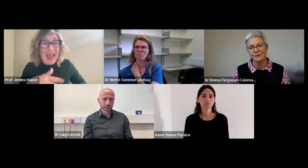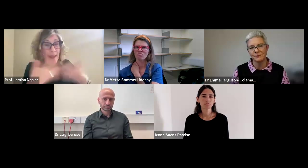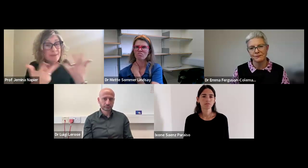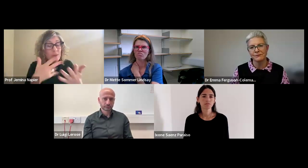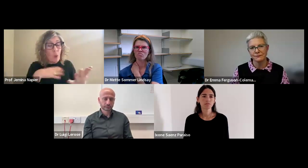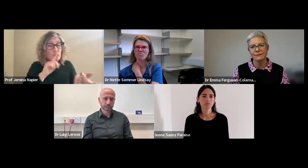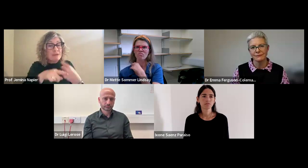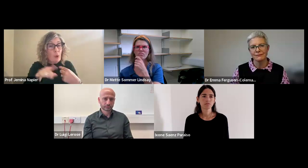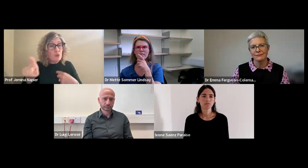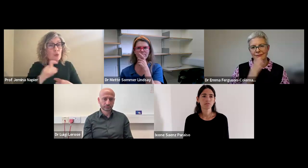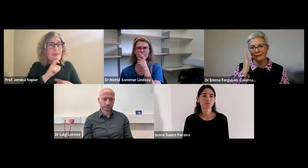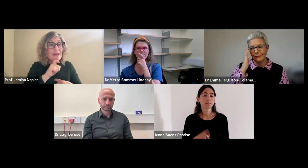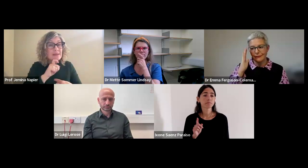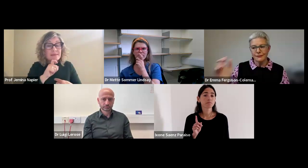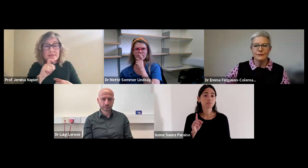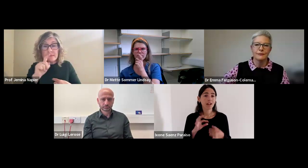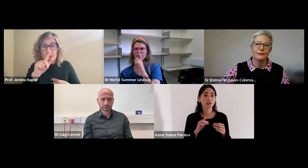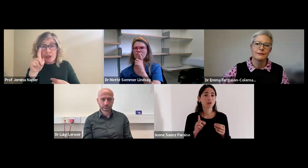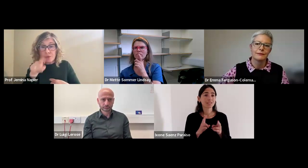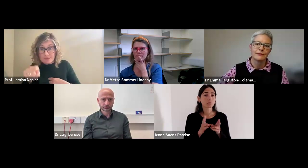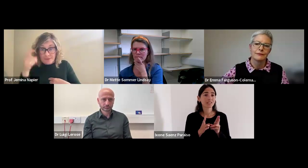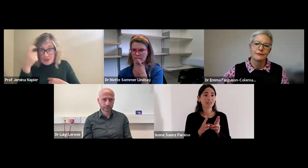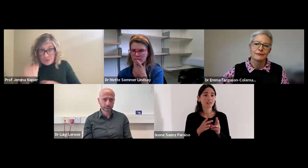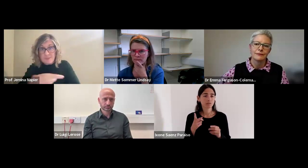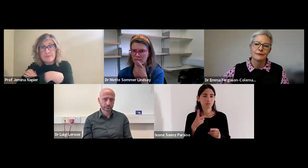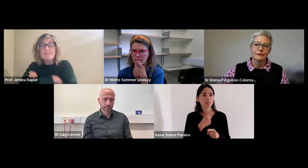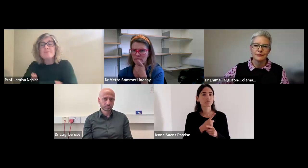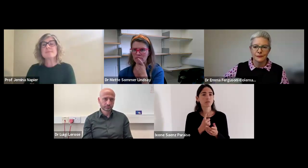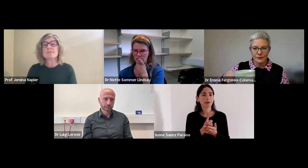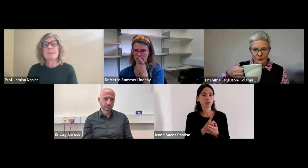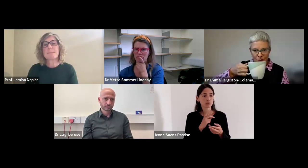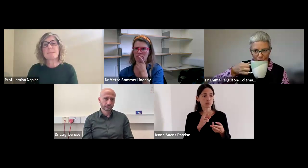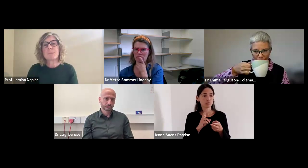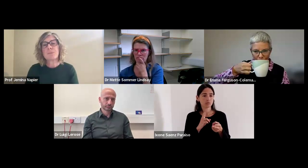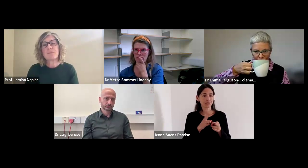it you know opens many doors. Does anybody else want to come and respond to what Kevin said?